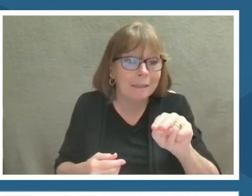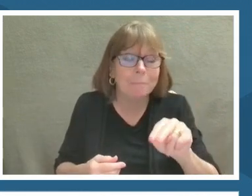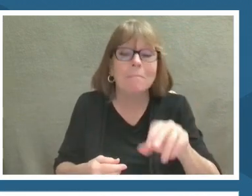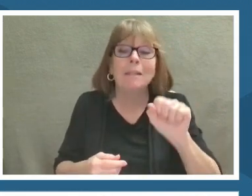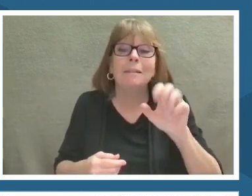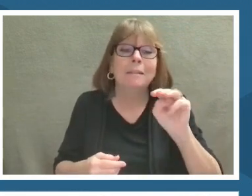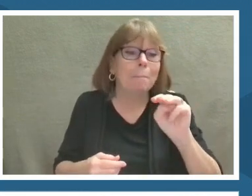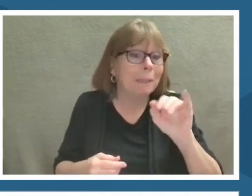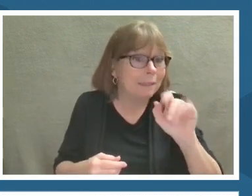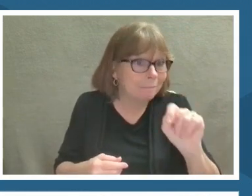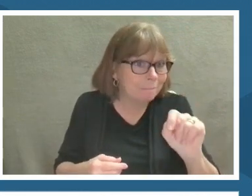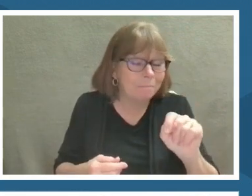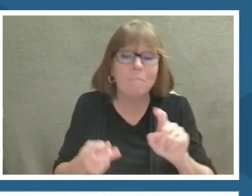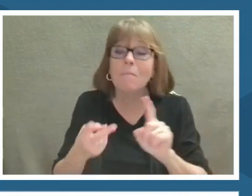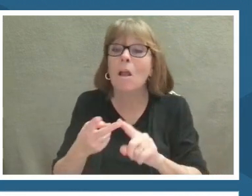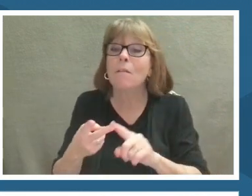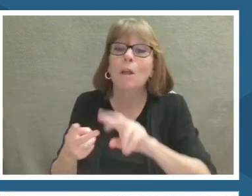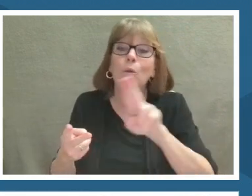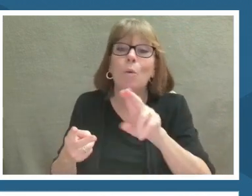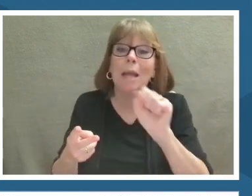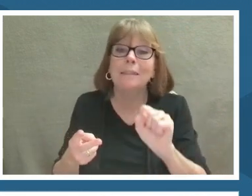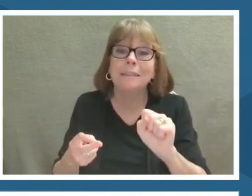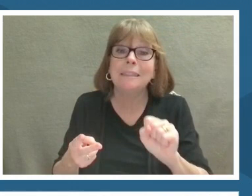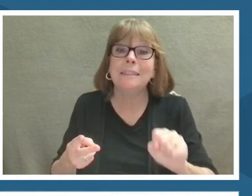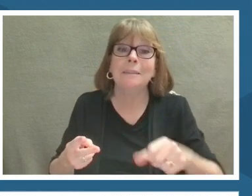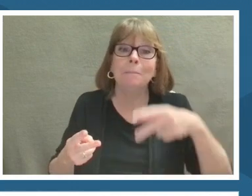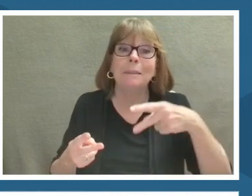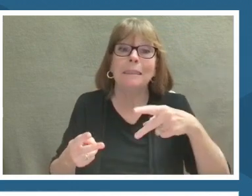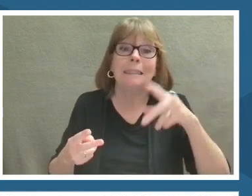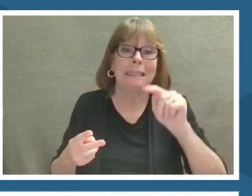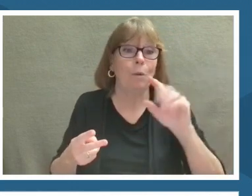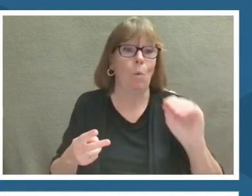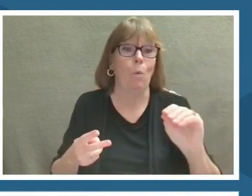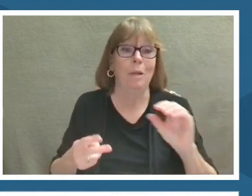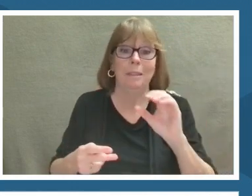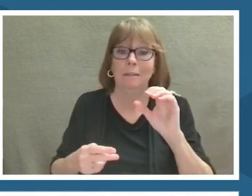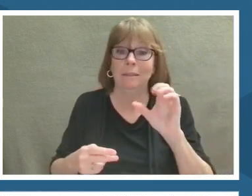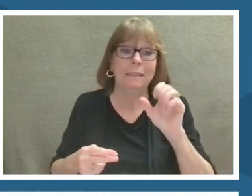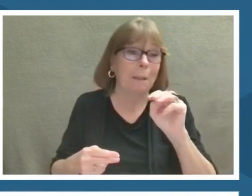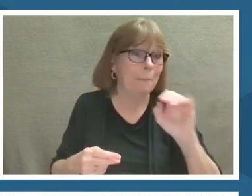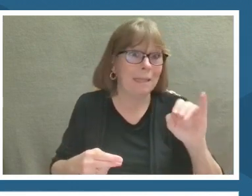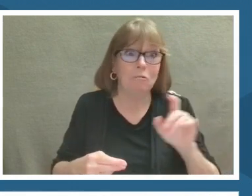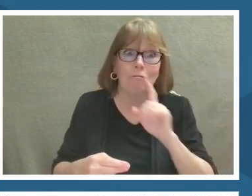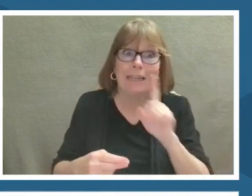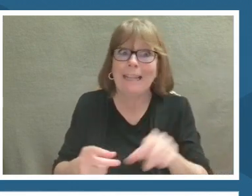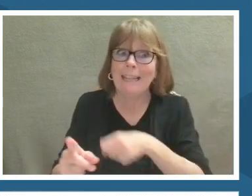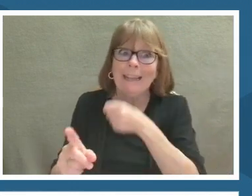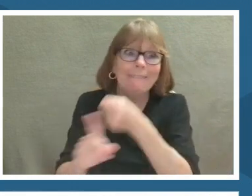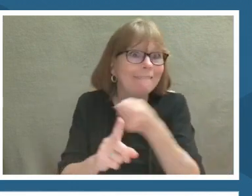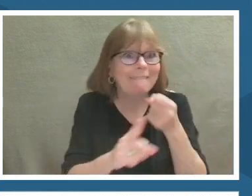guests from the uspto summit so i think we're double dipping which is great that